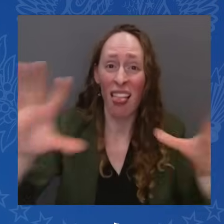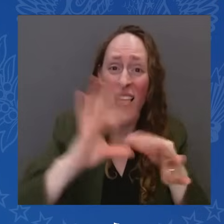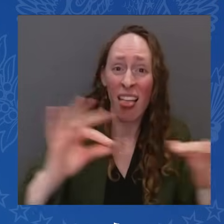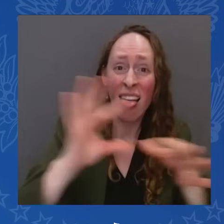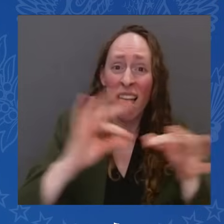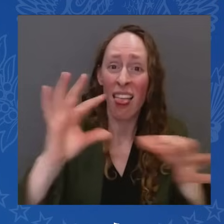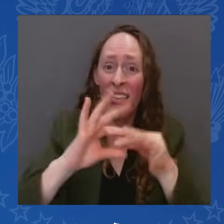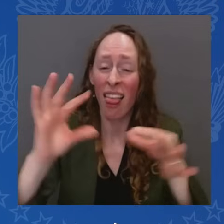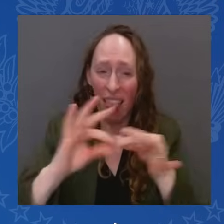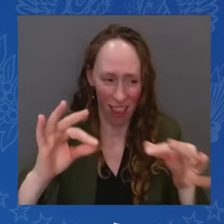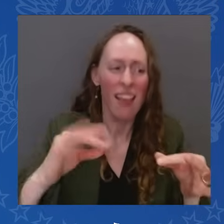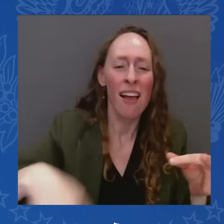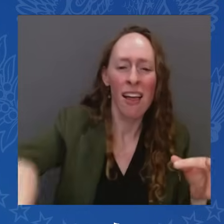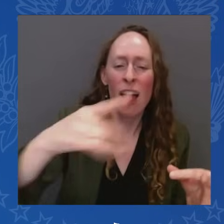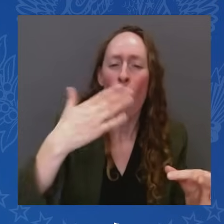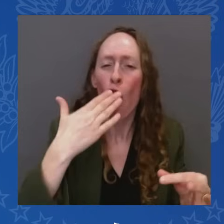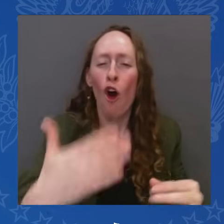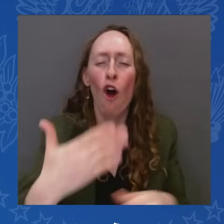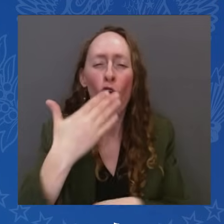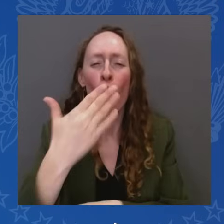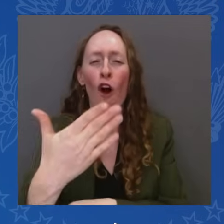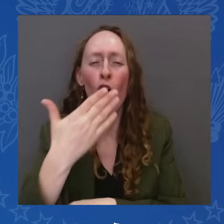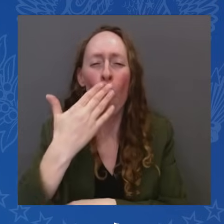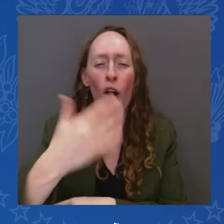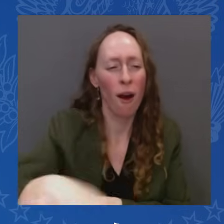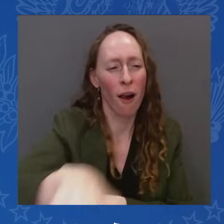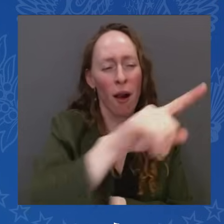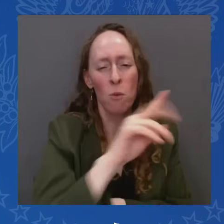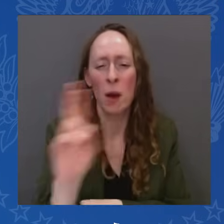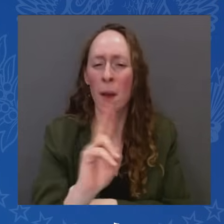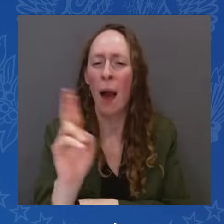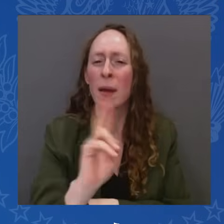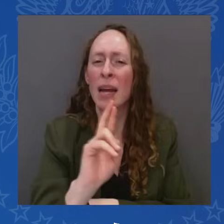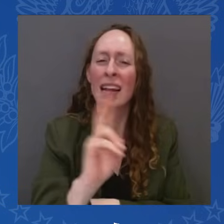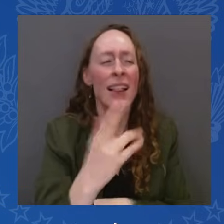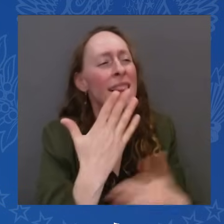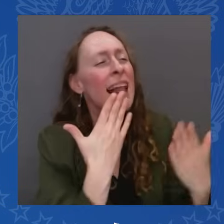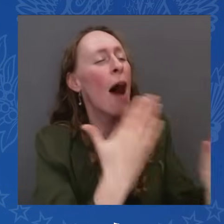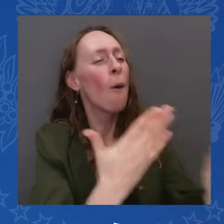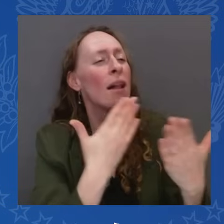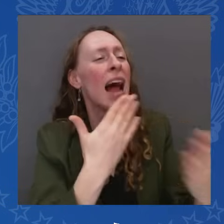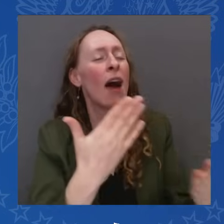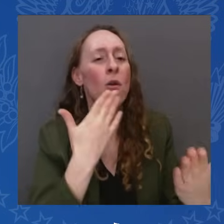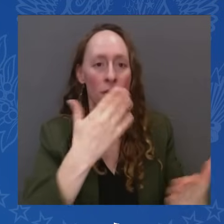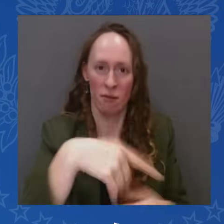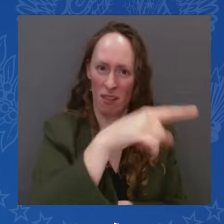If you're being celebrated by Russian propagandists, it might be time to rethink what you're doing.